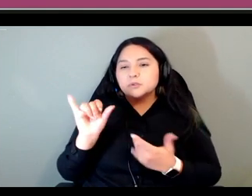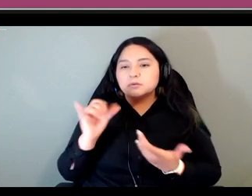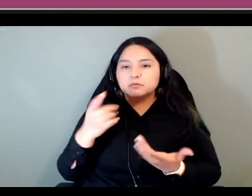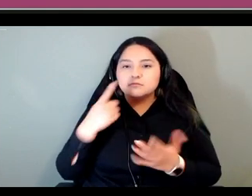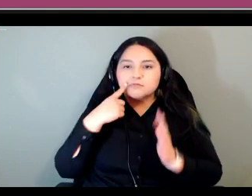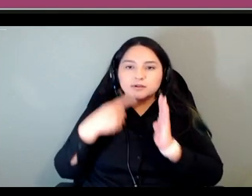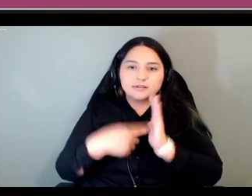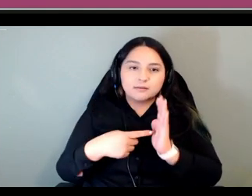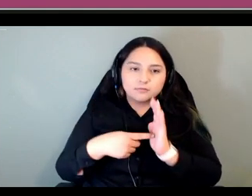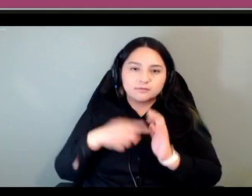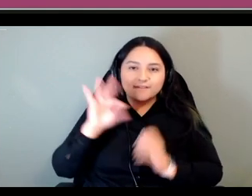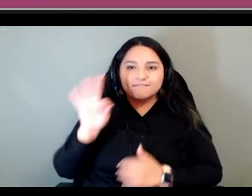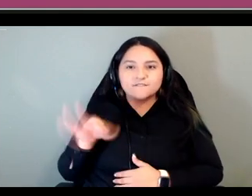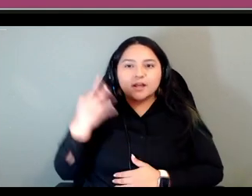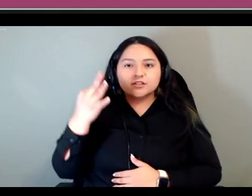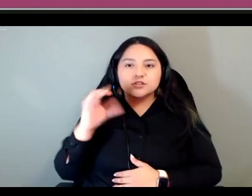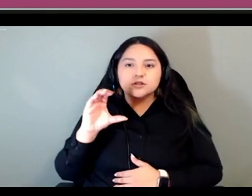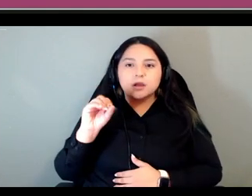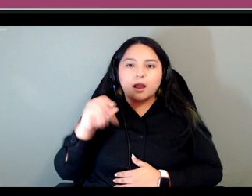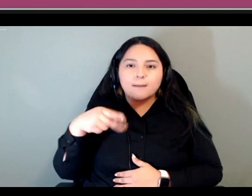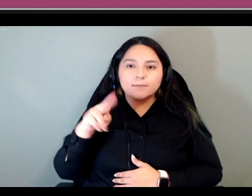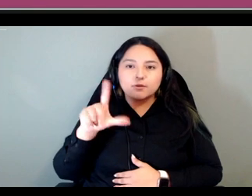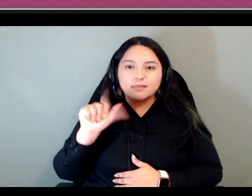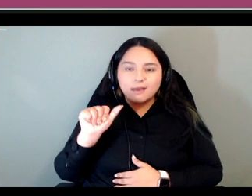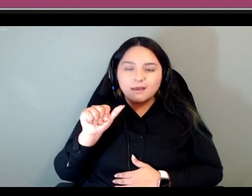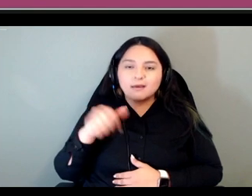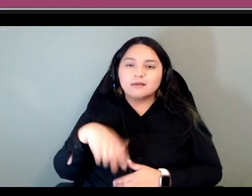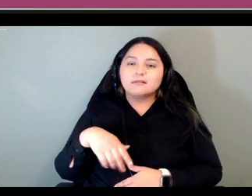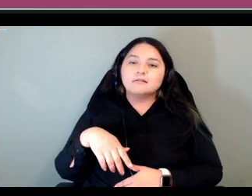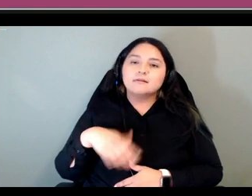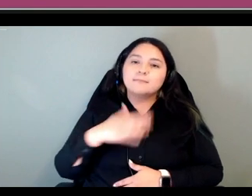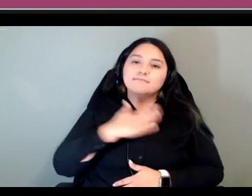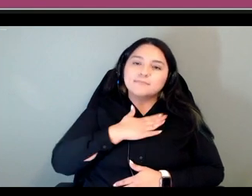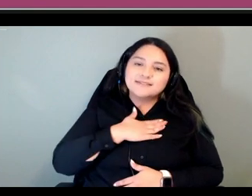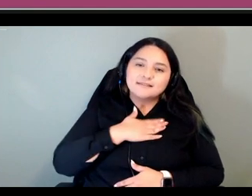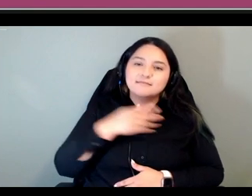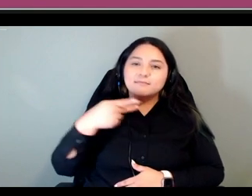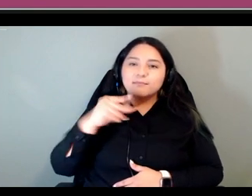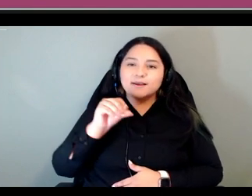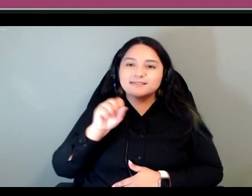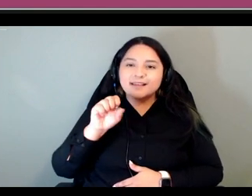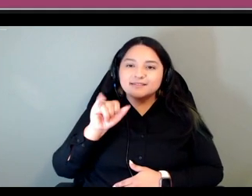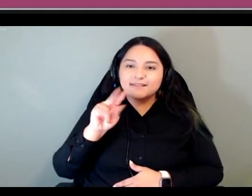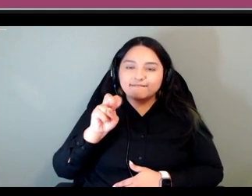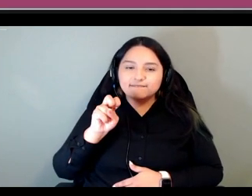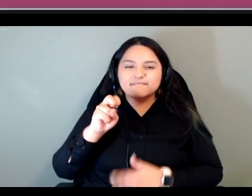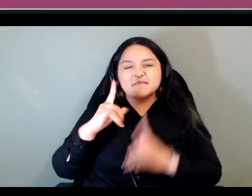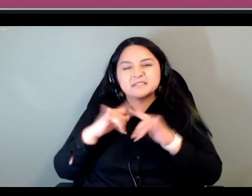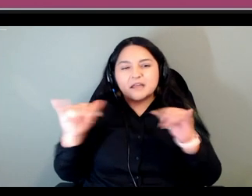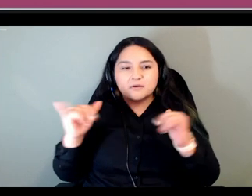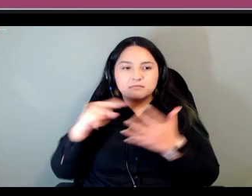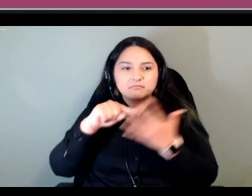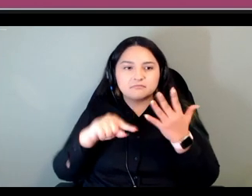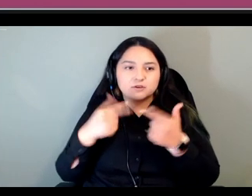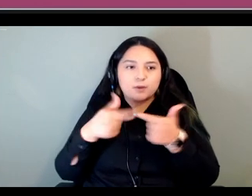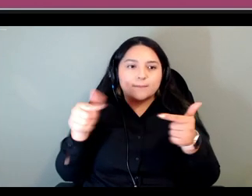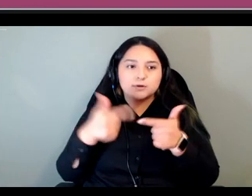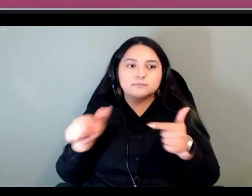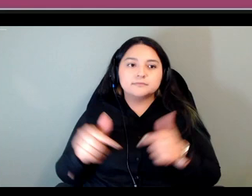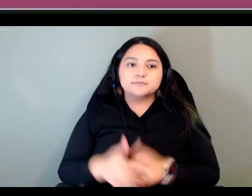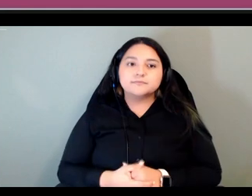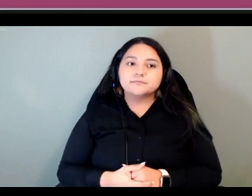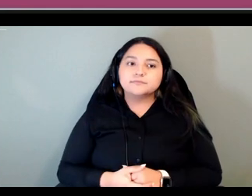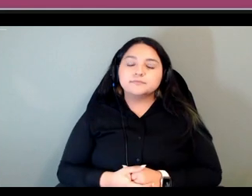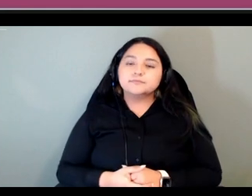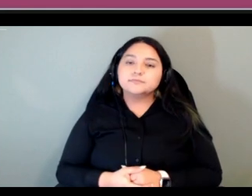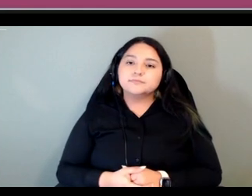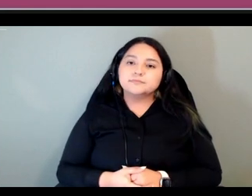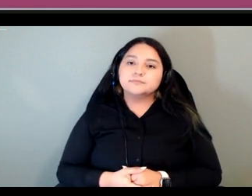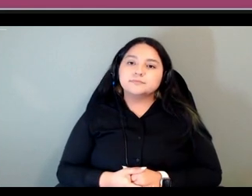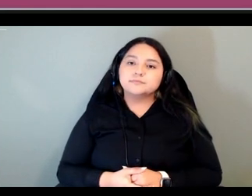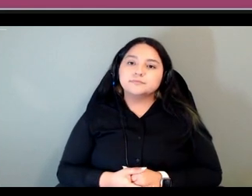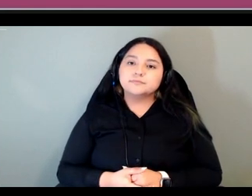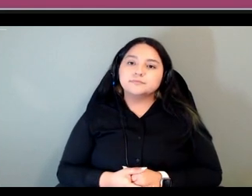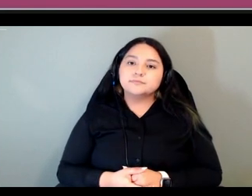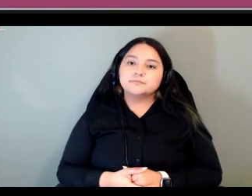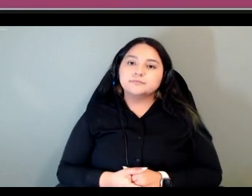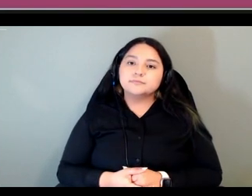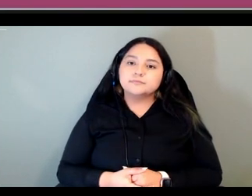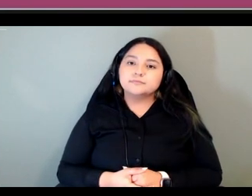copula adjectives notation possessives genetics ad positions etc etc um um we had um a choice